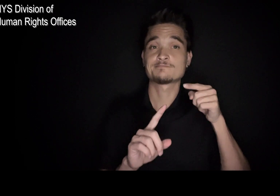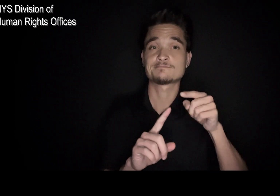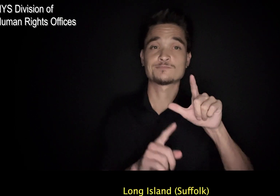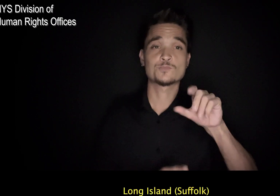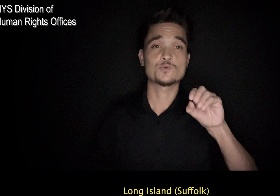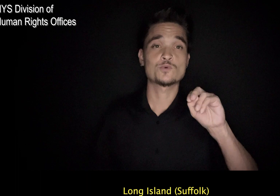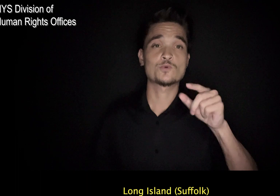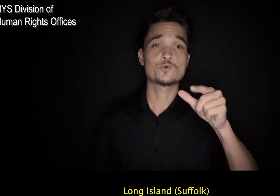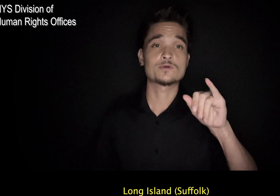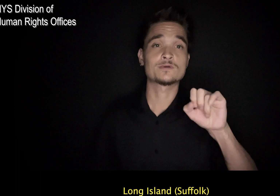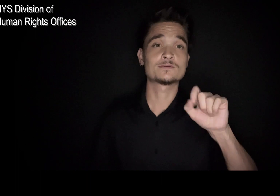Long Island (Suffolk)